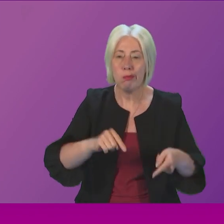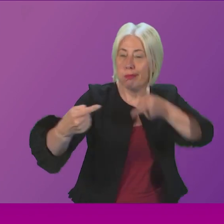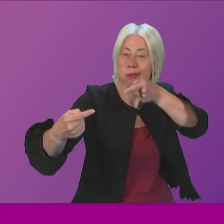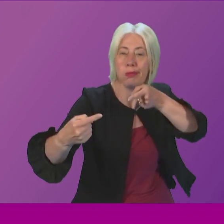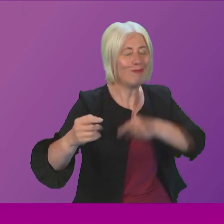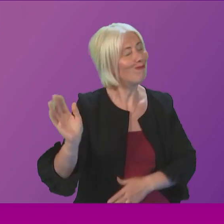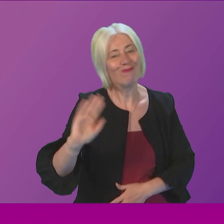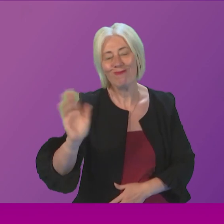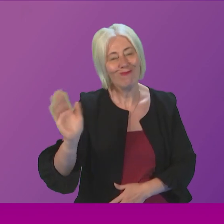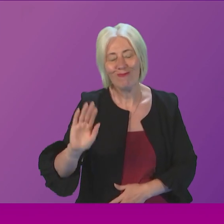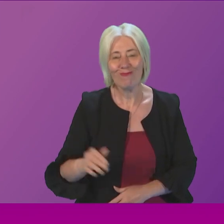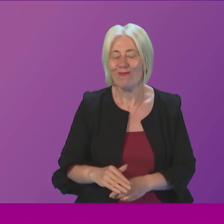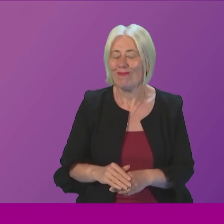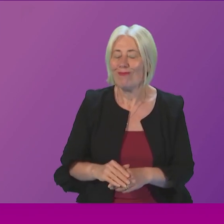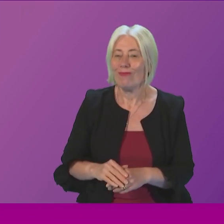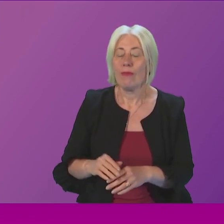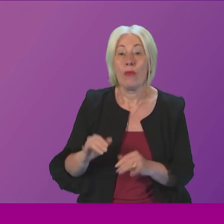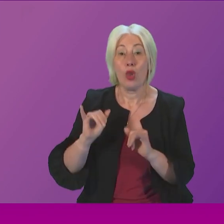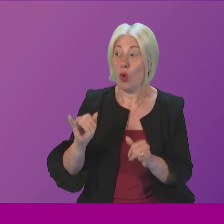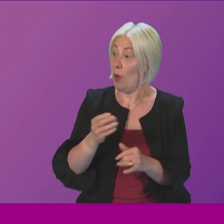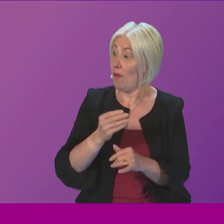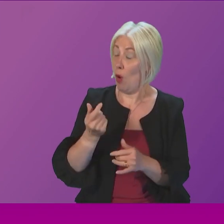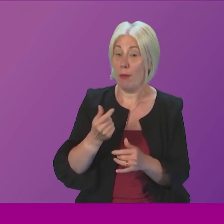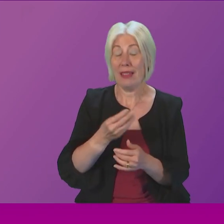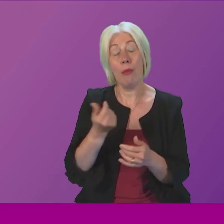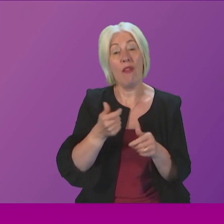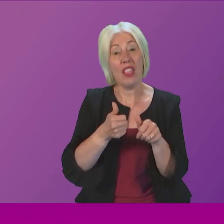Let us hear some of the reaction from those in the house-building industry.